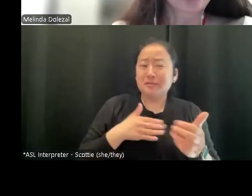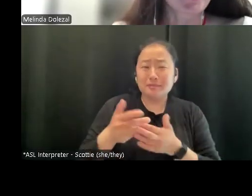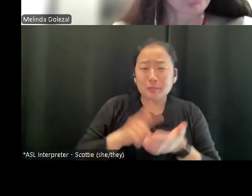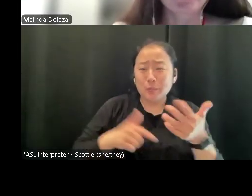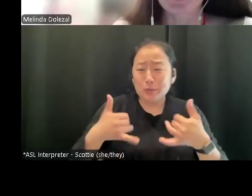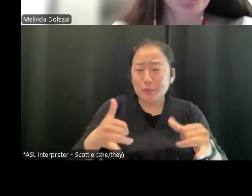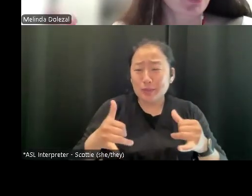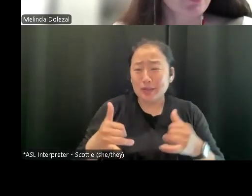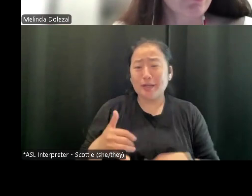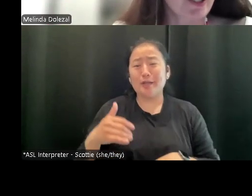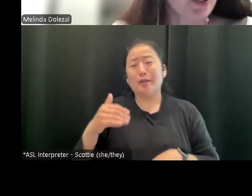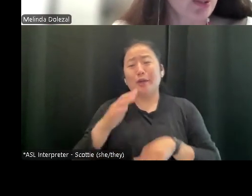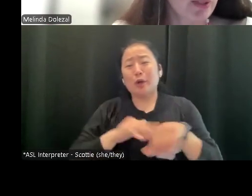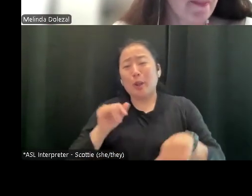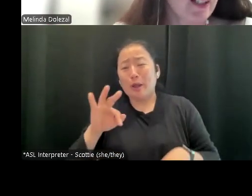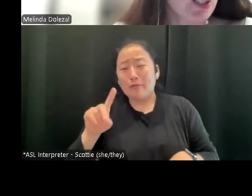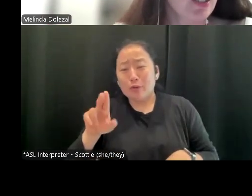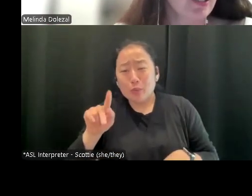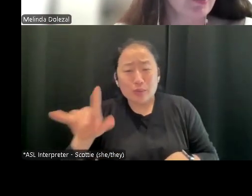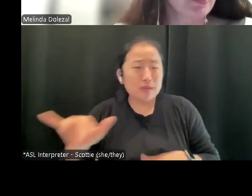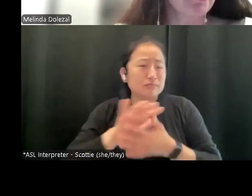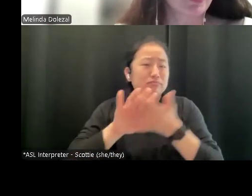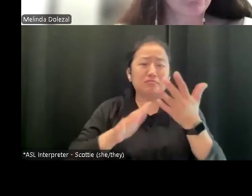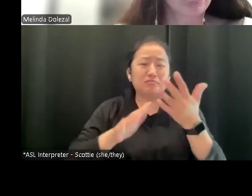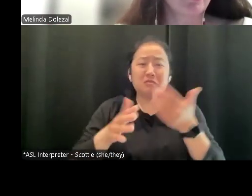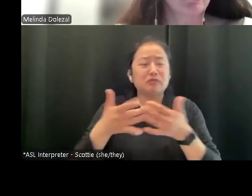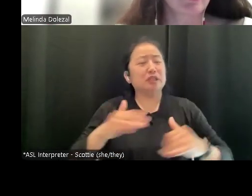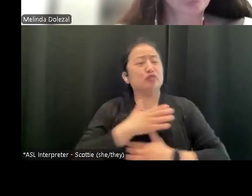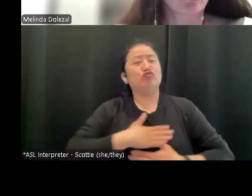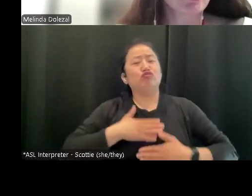it's all the same in terms of fun and enjoyment. Additionally adaptive gaming can enhance motor